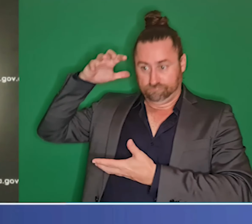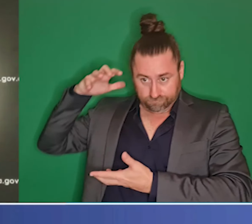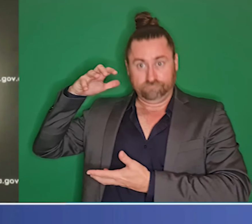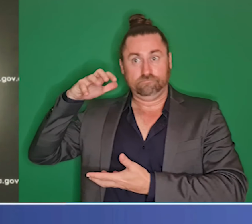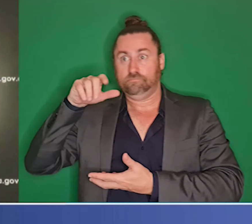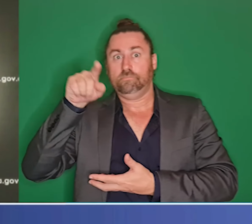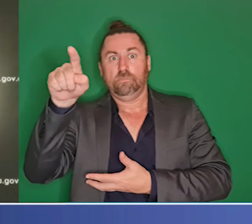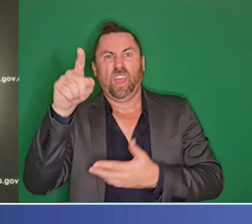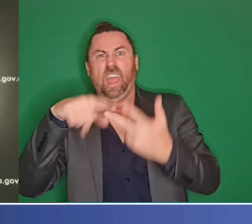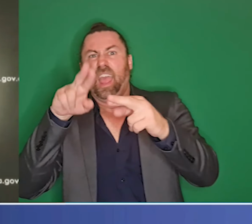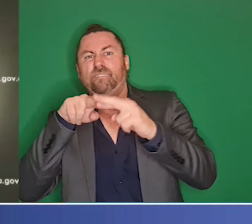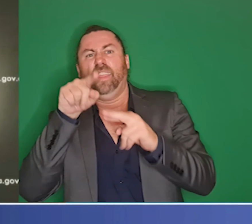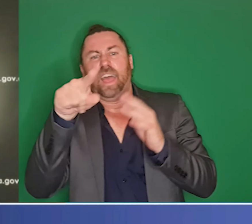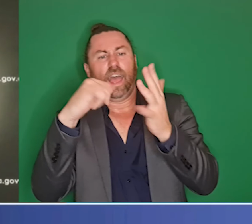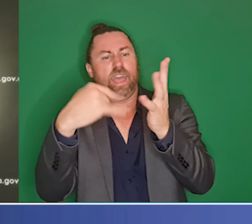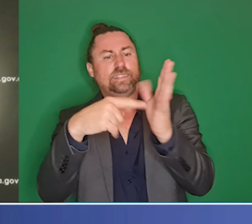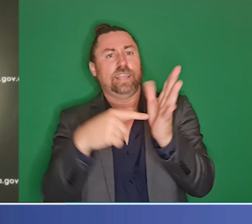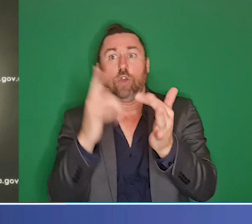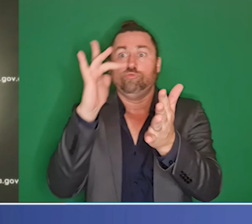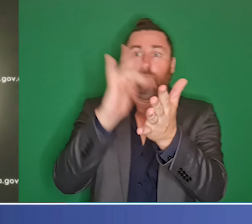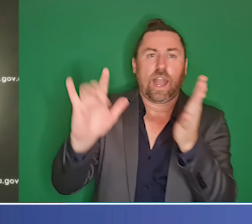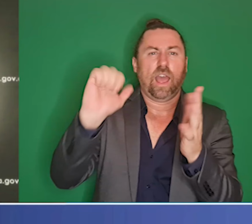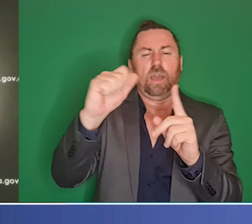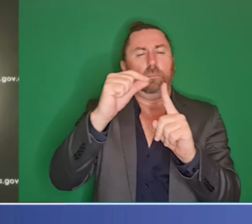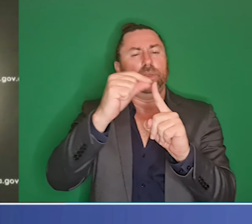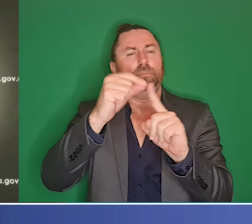I have to say, or my advice is that all states